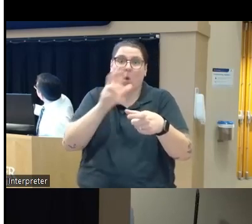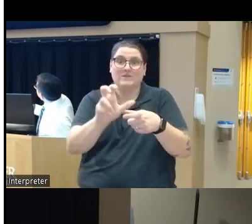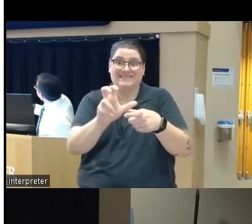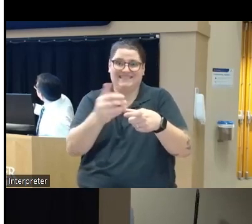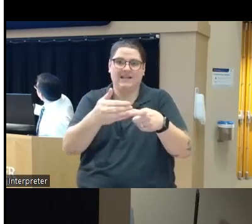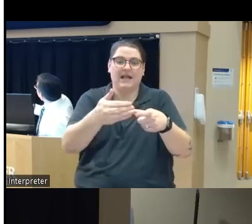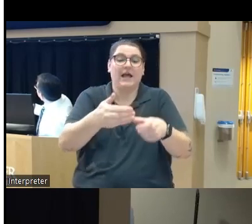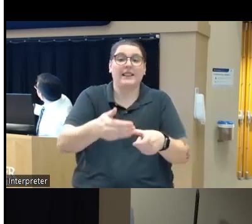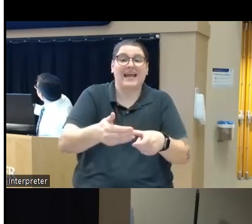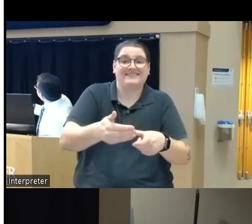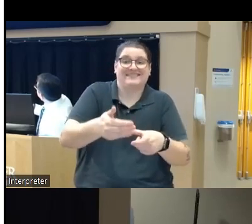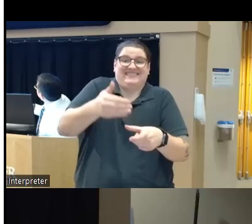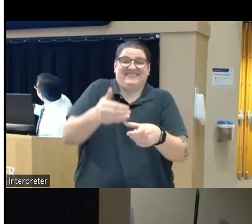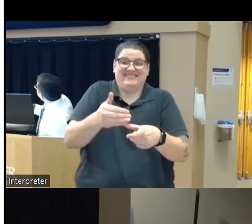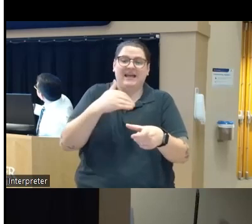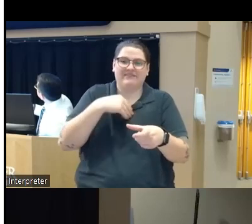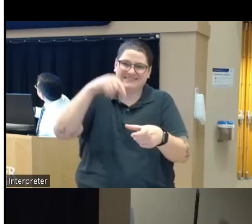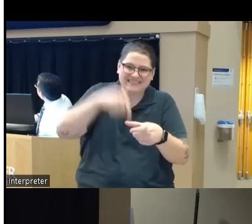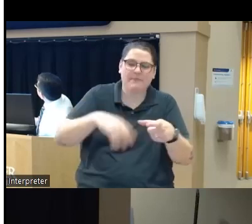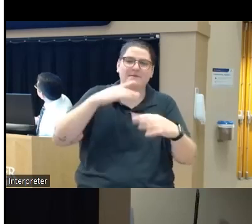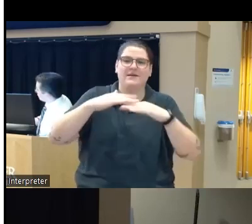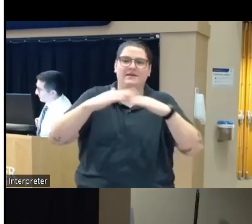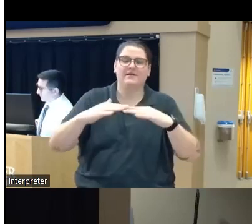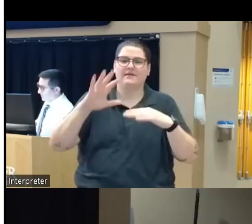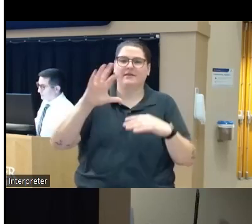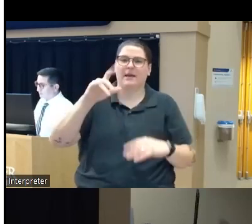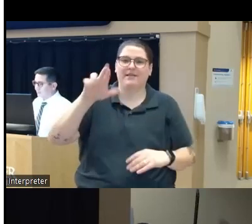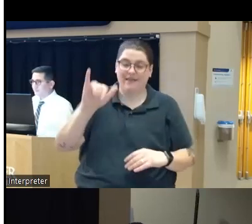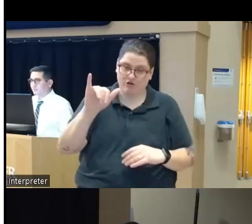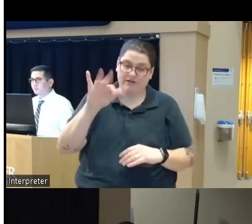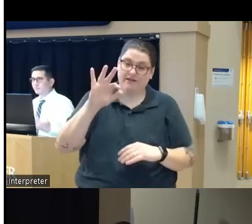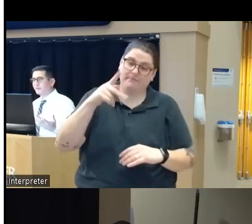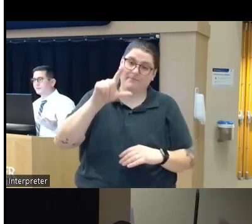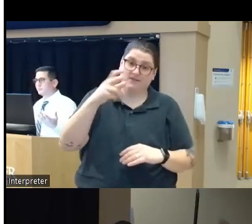then there's this deep capillary plexus and The Superficial capillary plexus so what was really